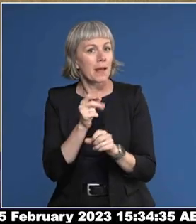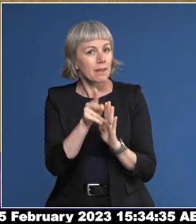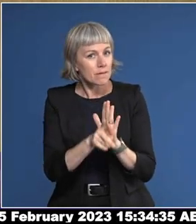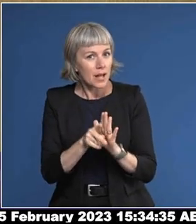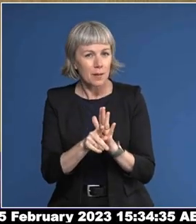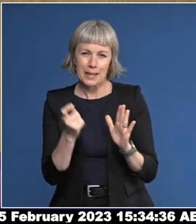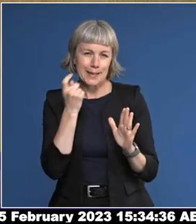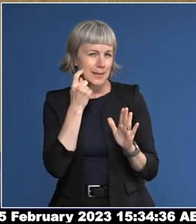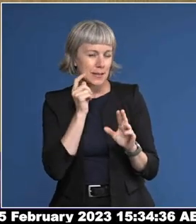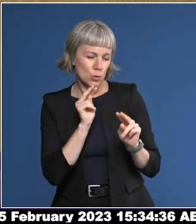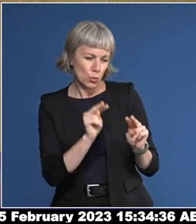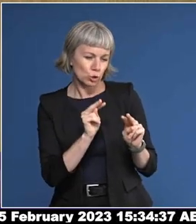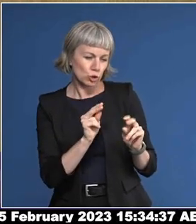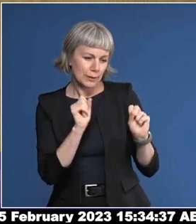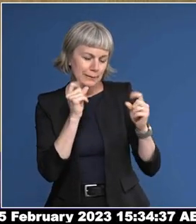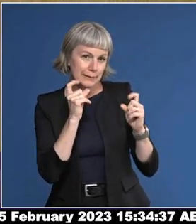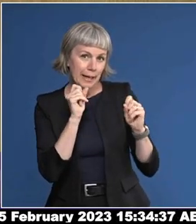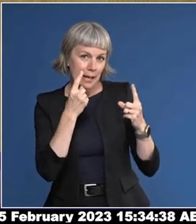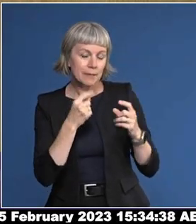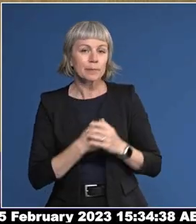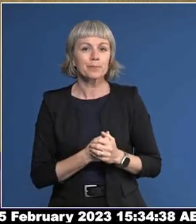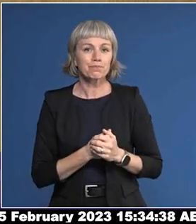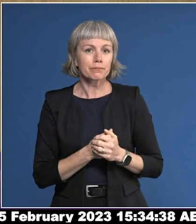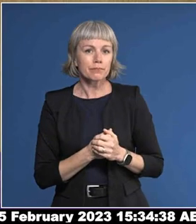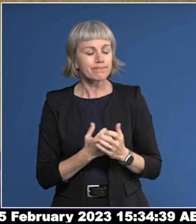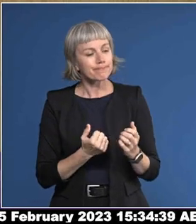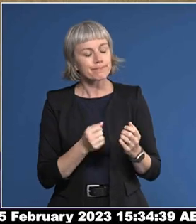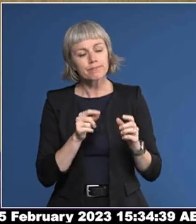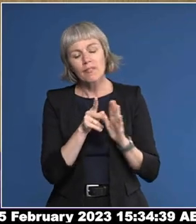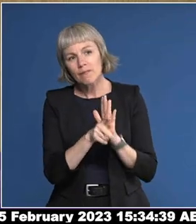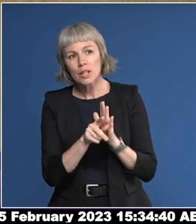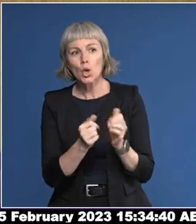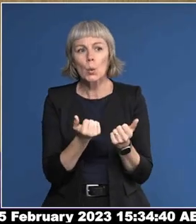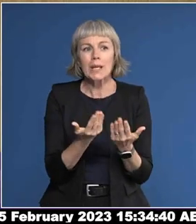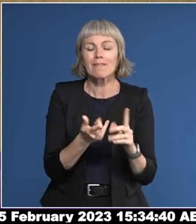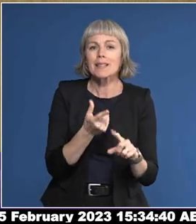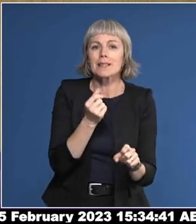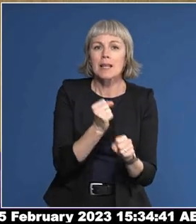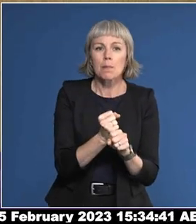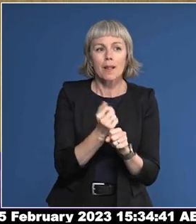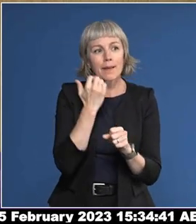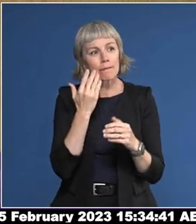They drill into and give examples of day-to-day practice for disability support